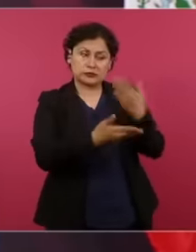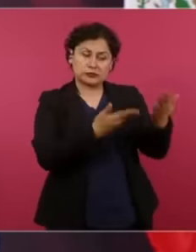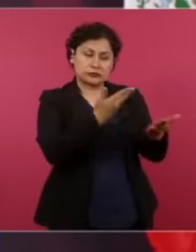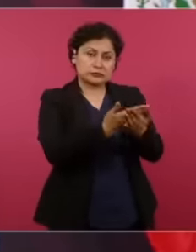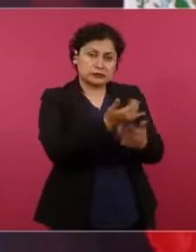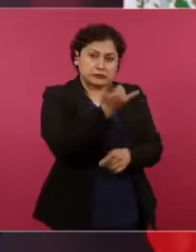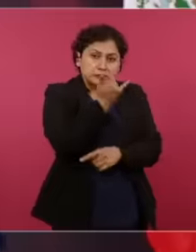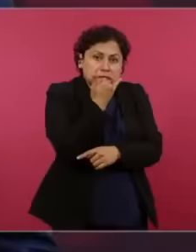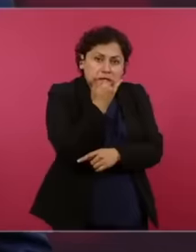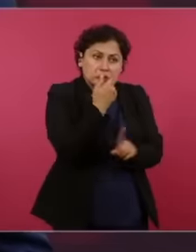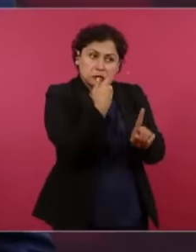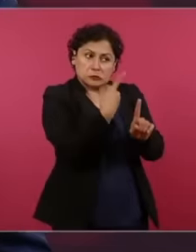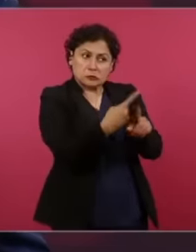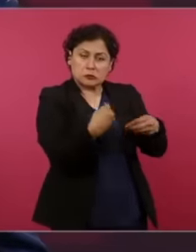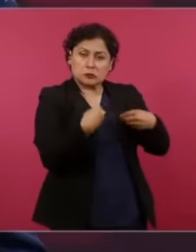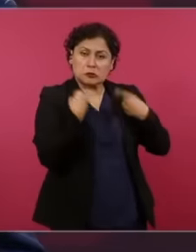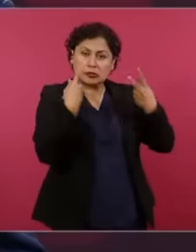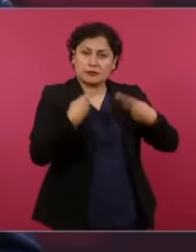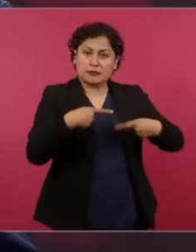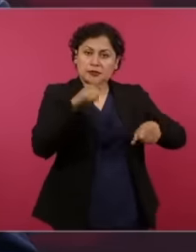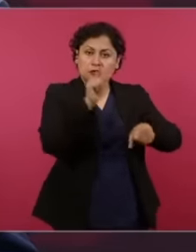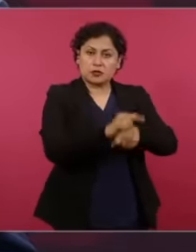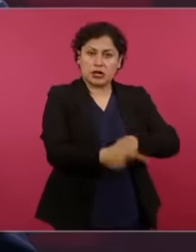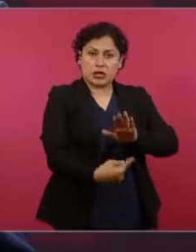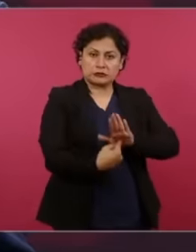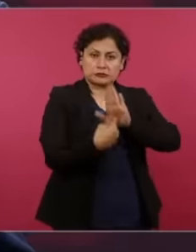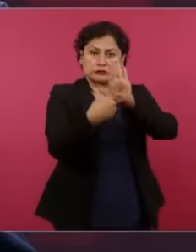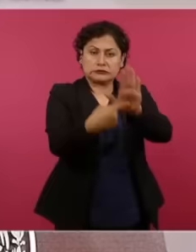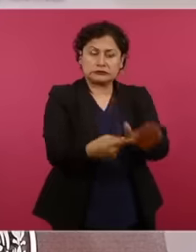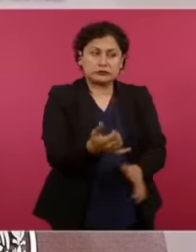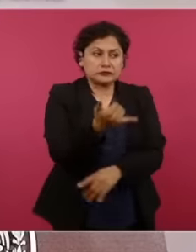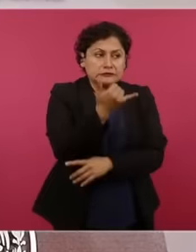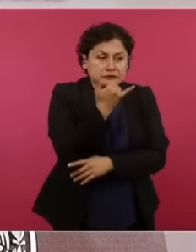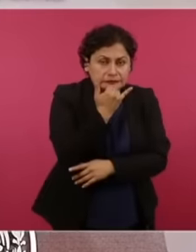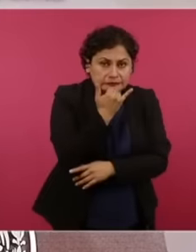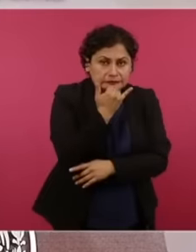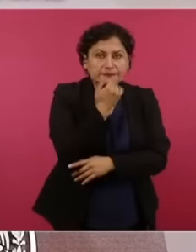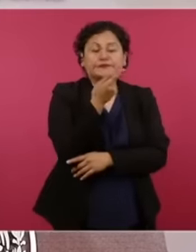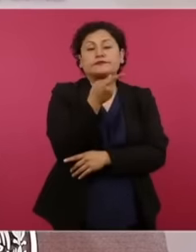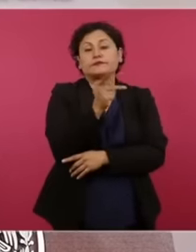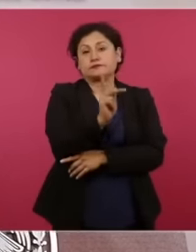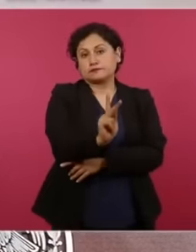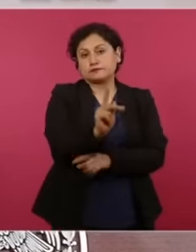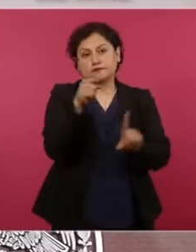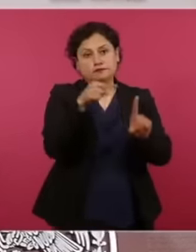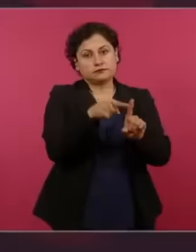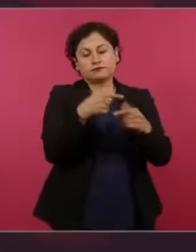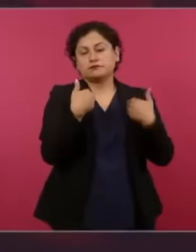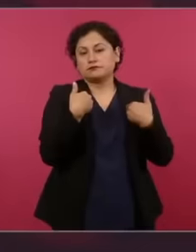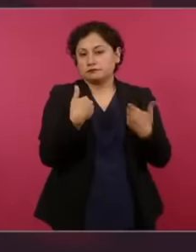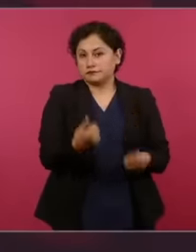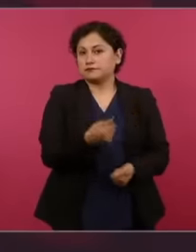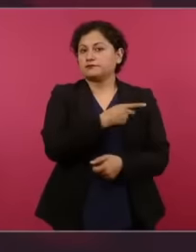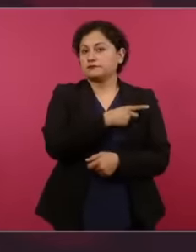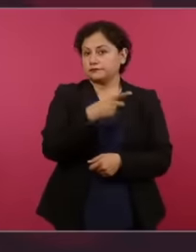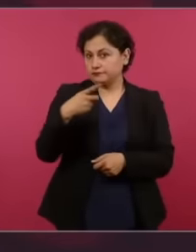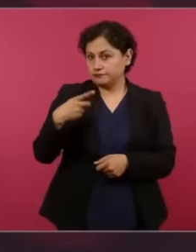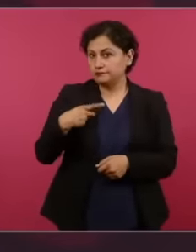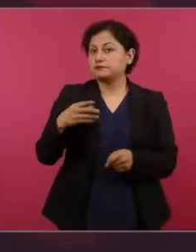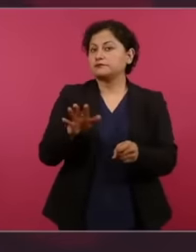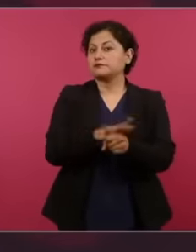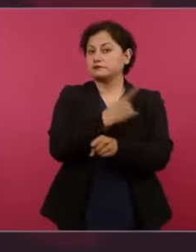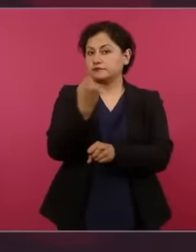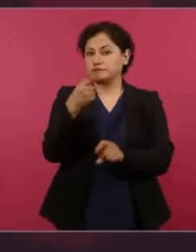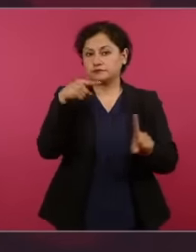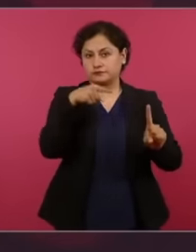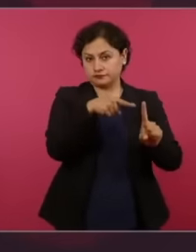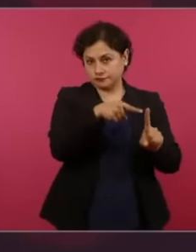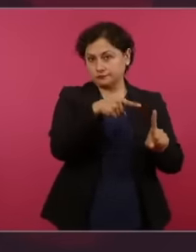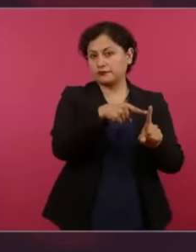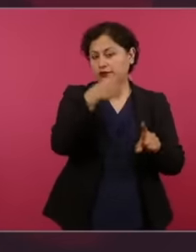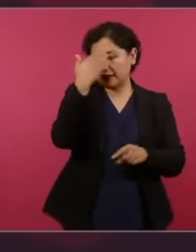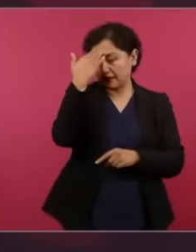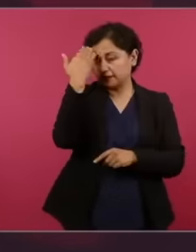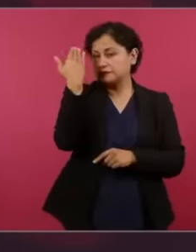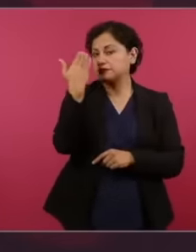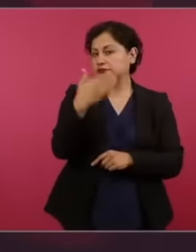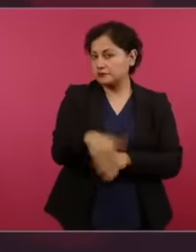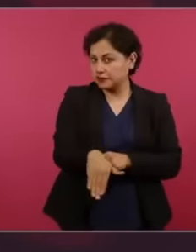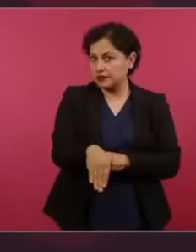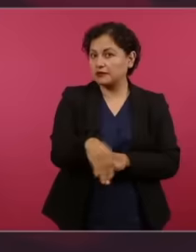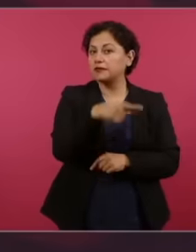and now I am also going to say why this she must accept that this is treated with